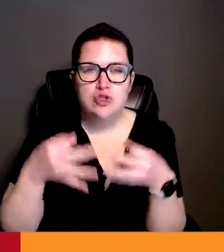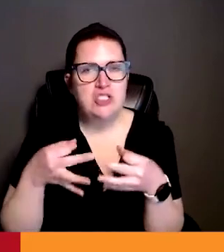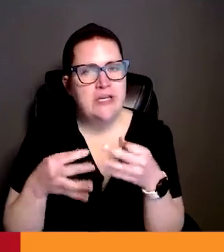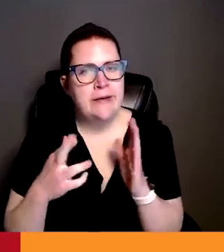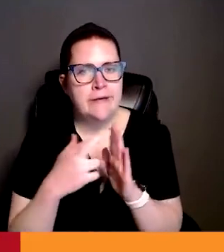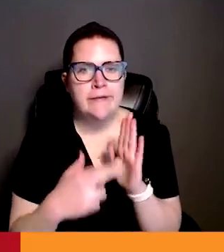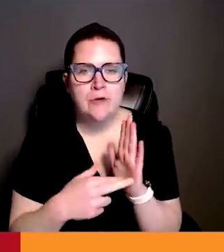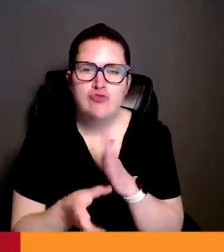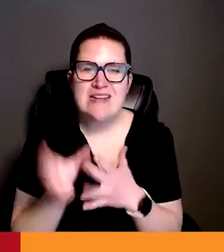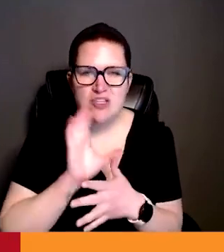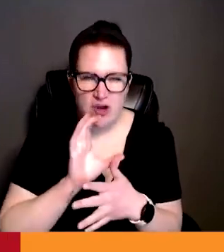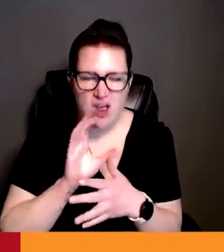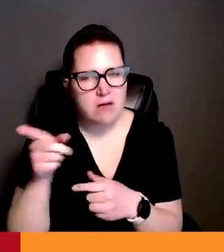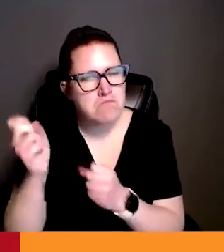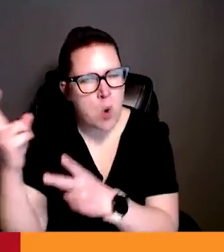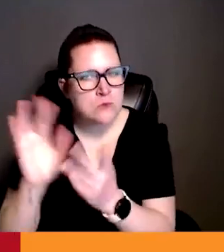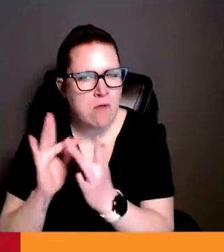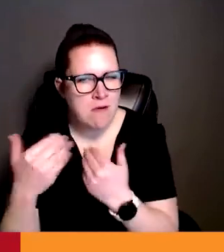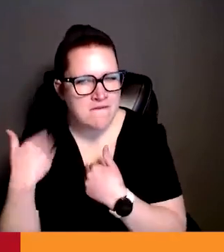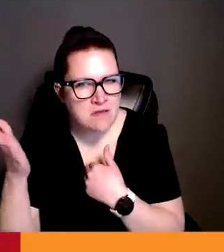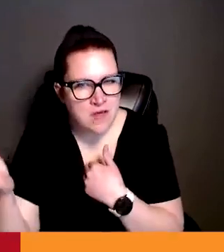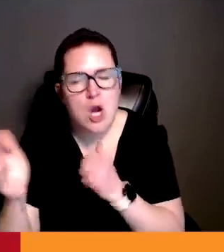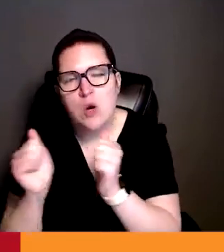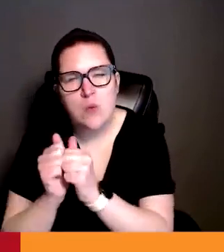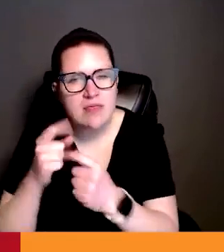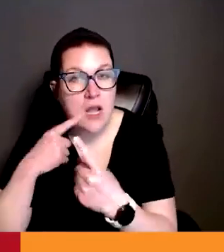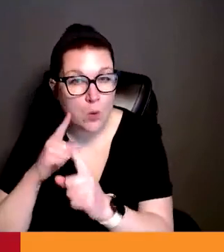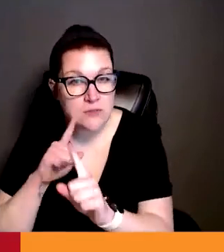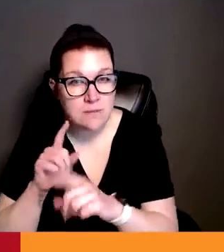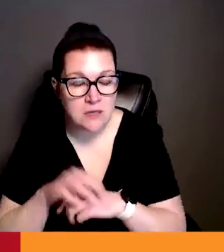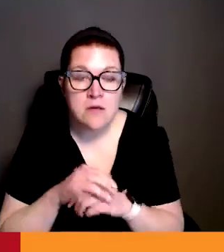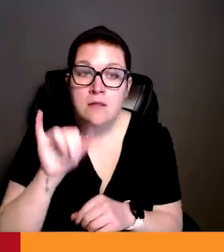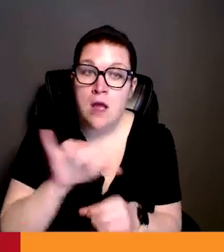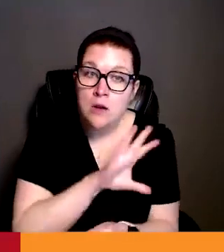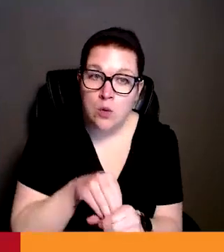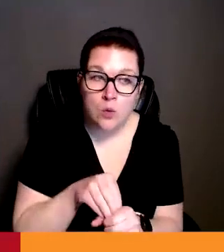online with the overall announcement. It includes responsiveness to need,